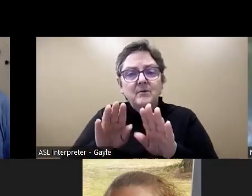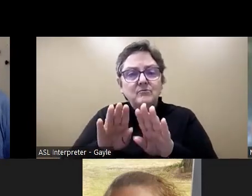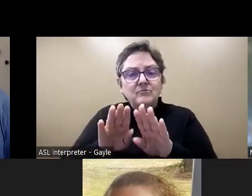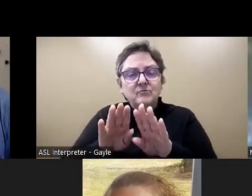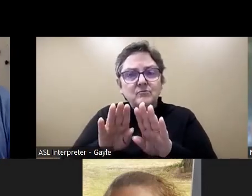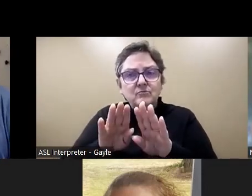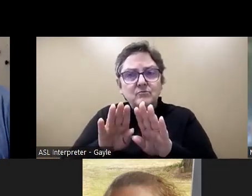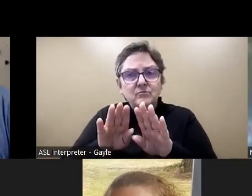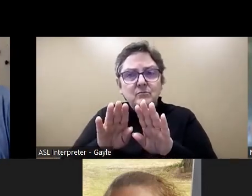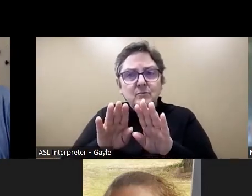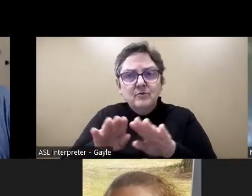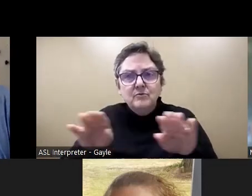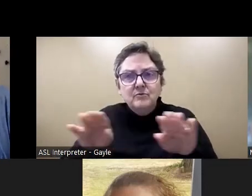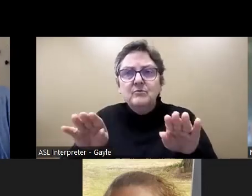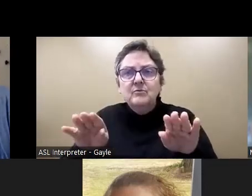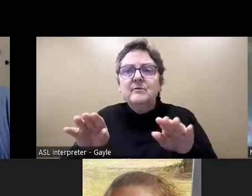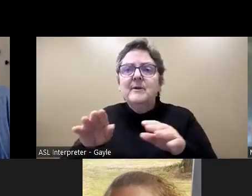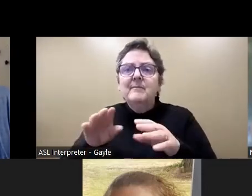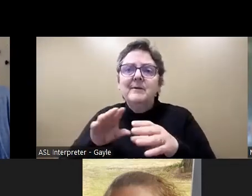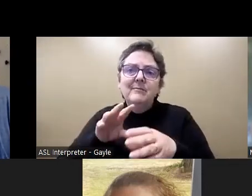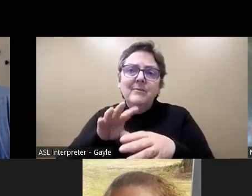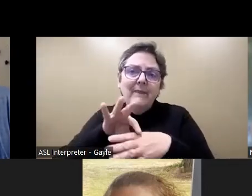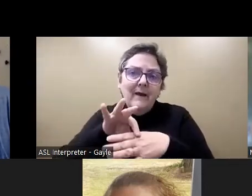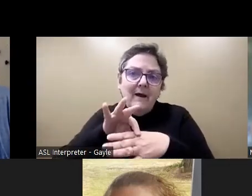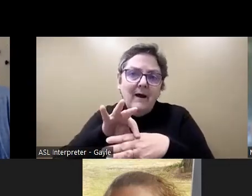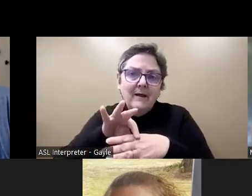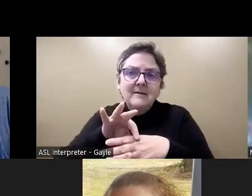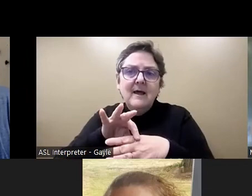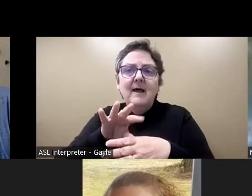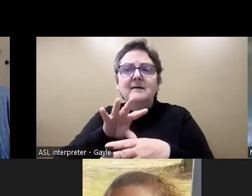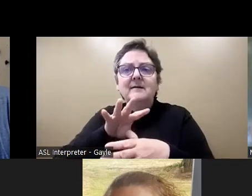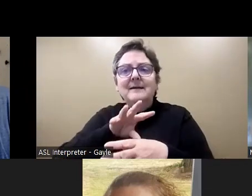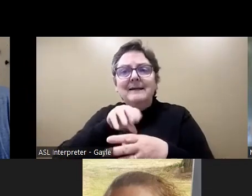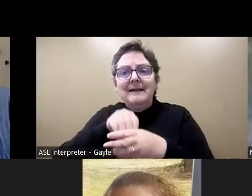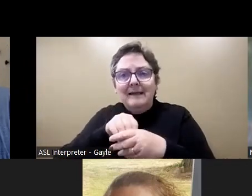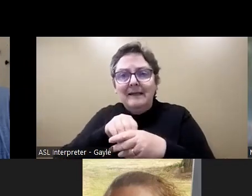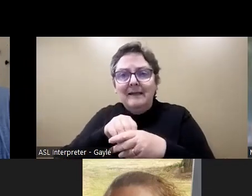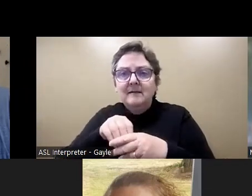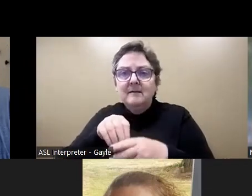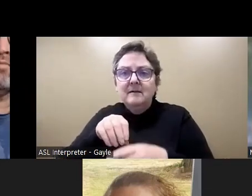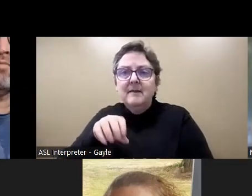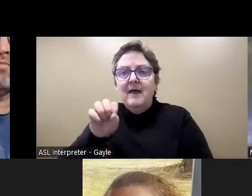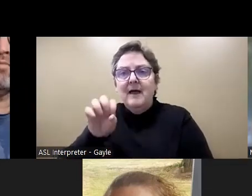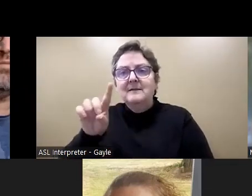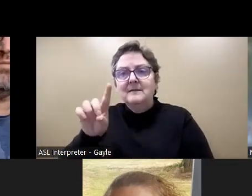and Bloom Reader in a package on SD cards that are being distributed and will be even